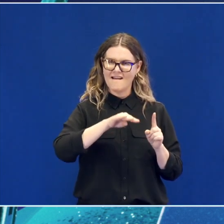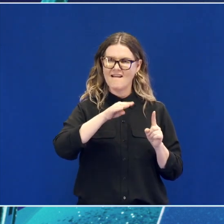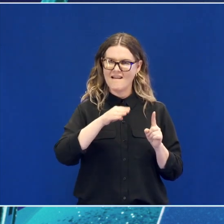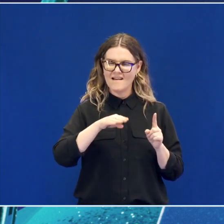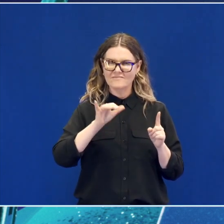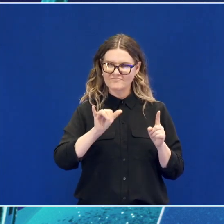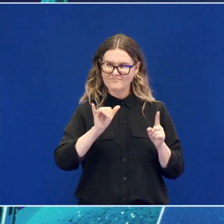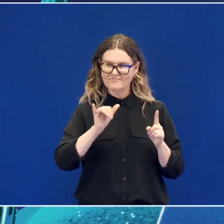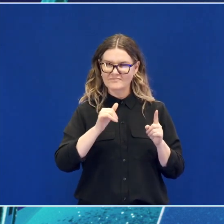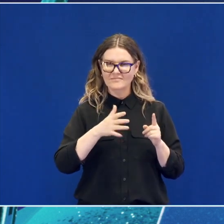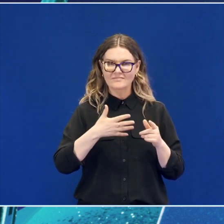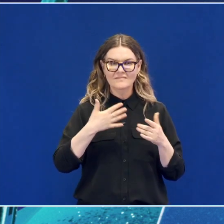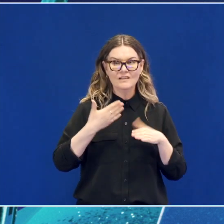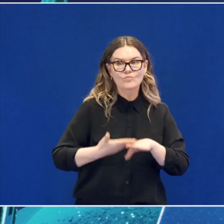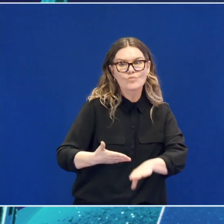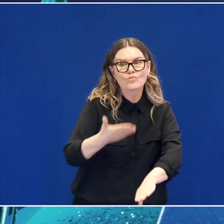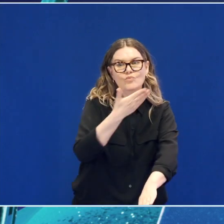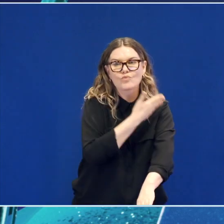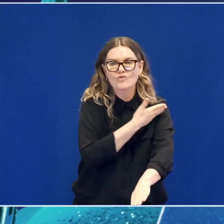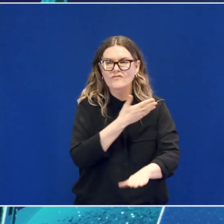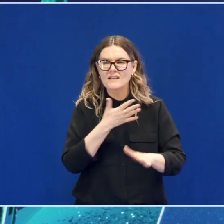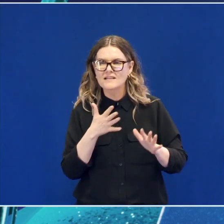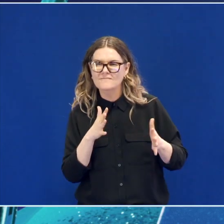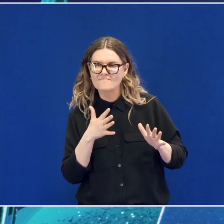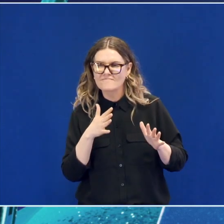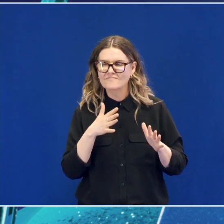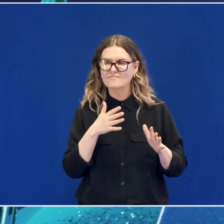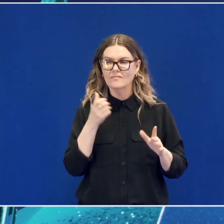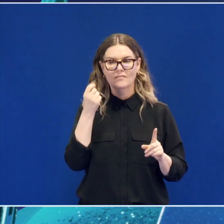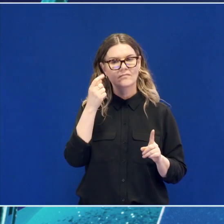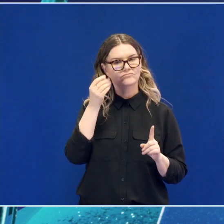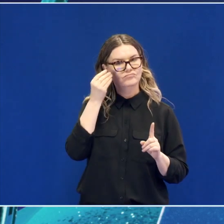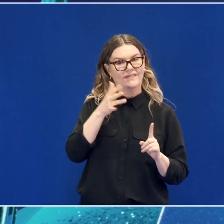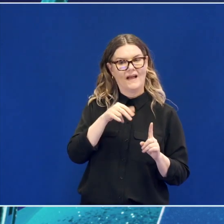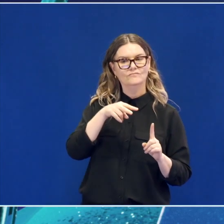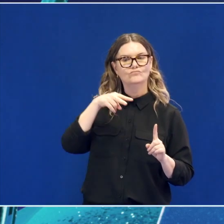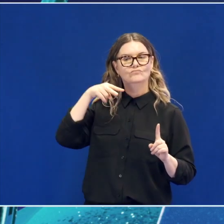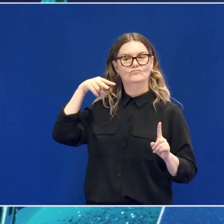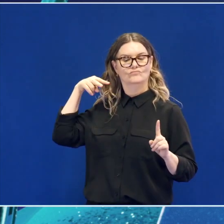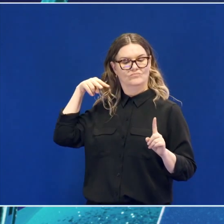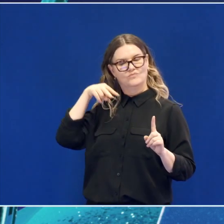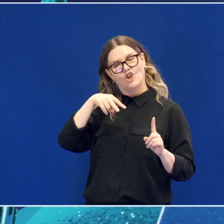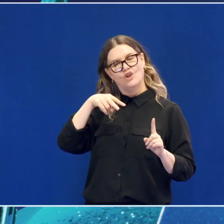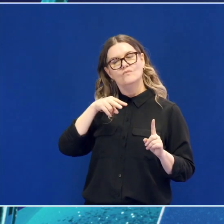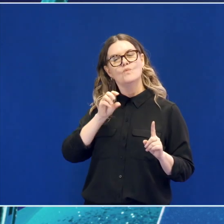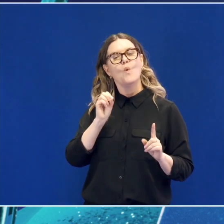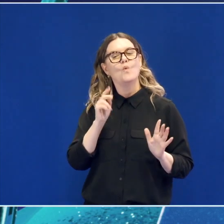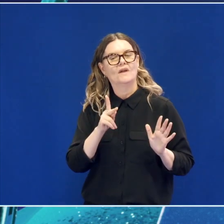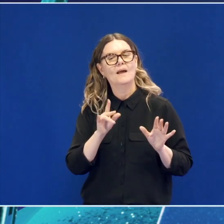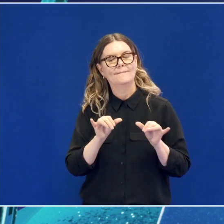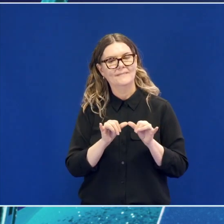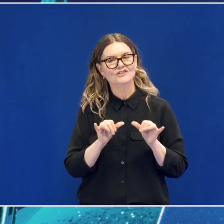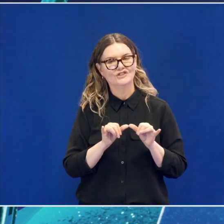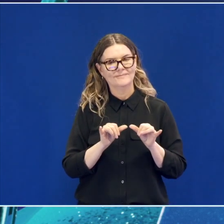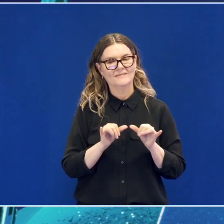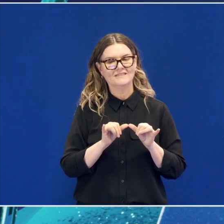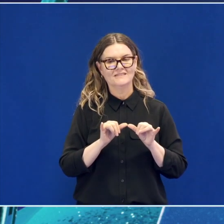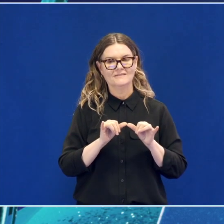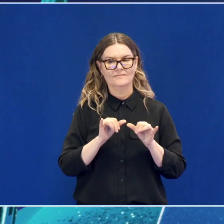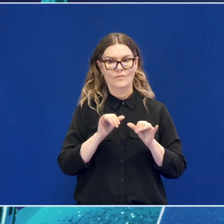I think that when you start kind of dissecting things, things aren't as bad as it seems, first of all. I just wanted to point that out. Our view is a lot more optimistic